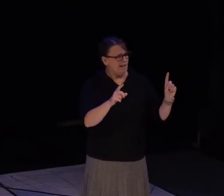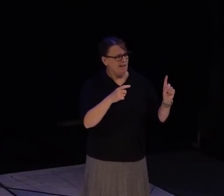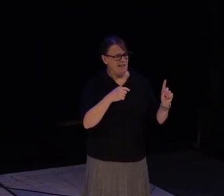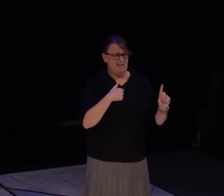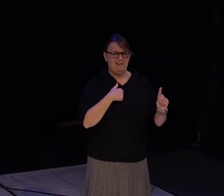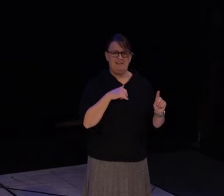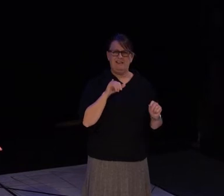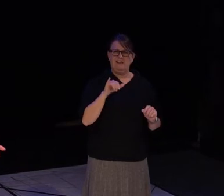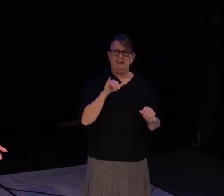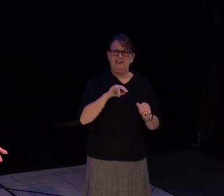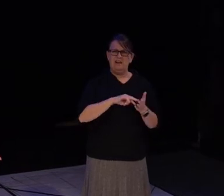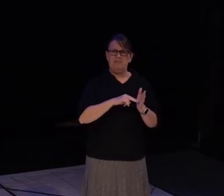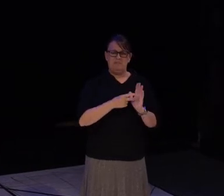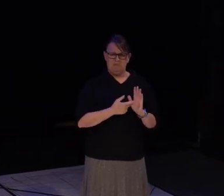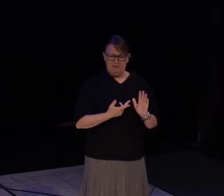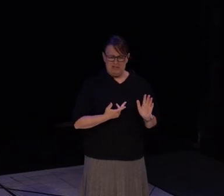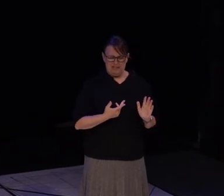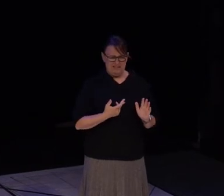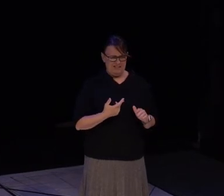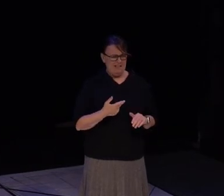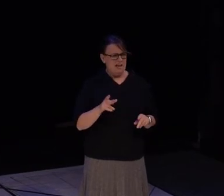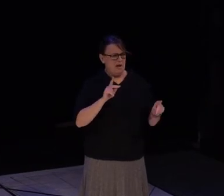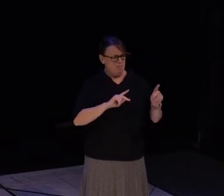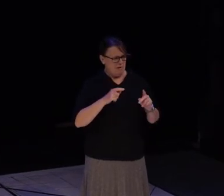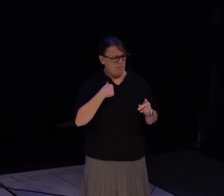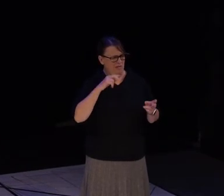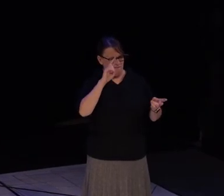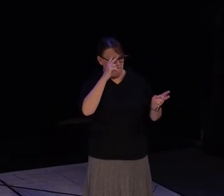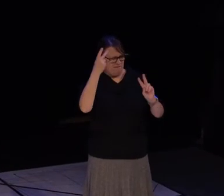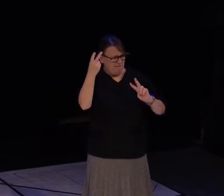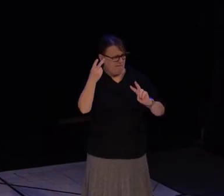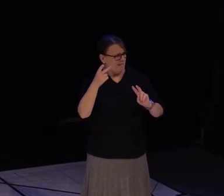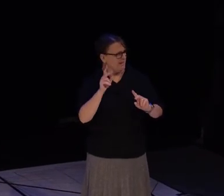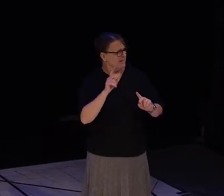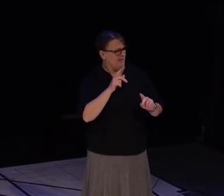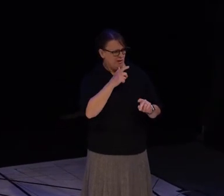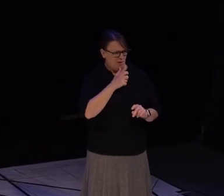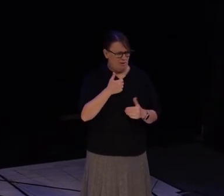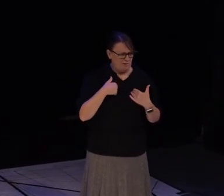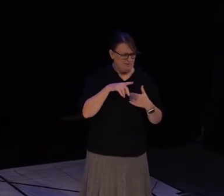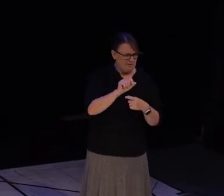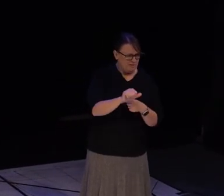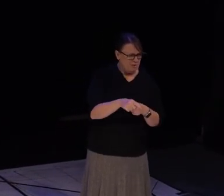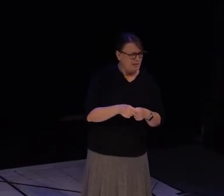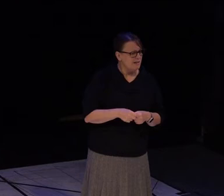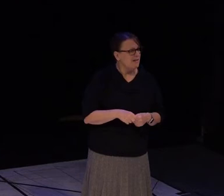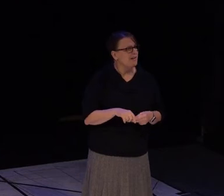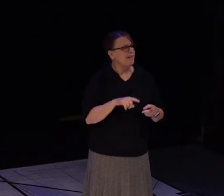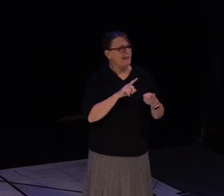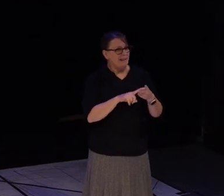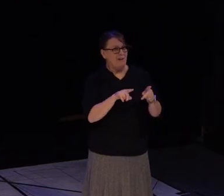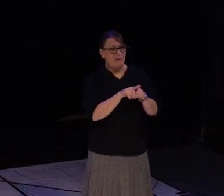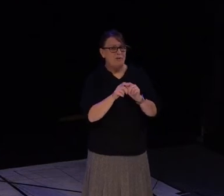just showed me that not only do we have a misconception of people with disabilities, but of athletes with disabilities.